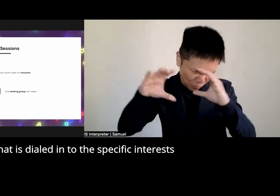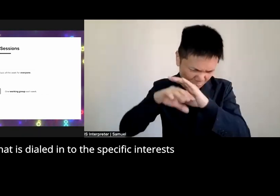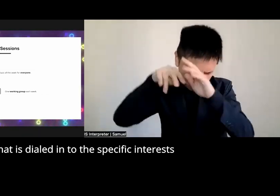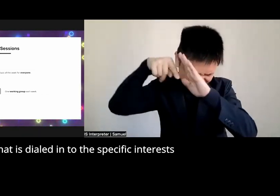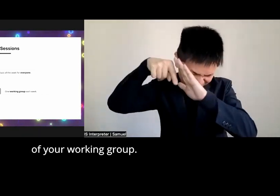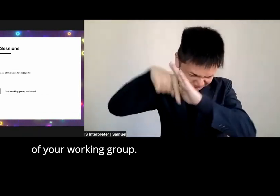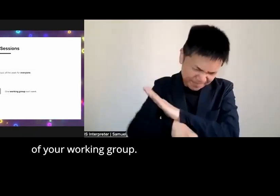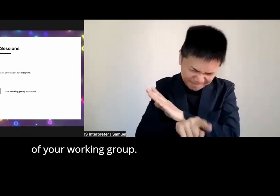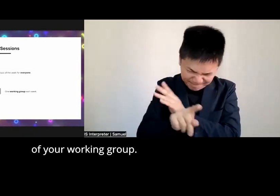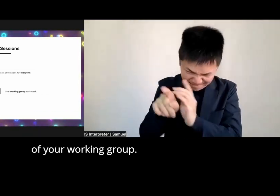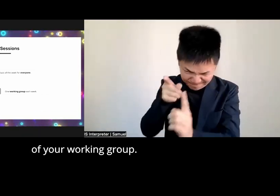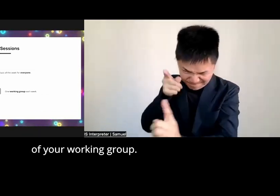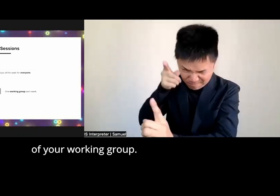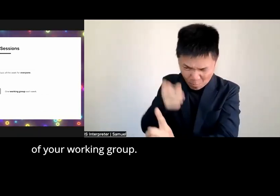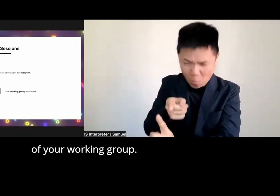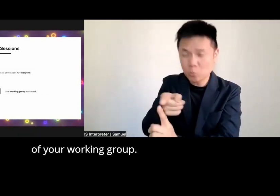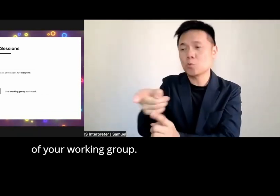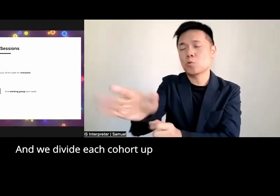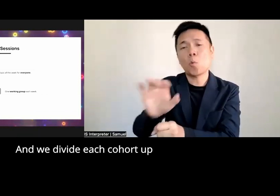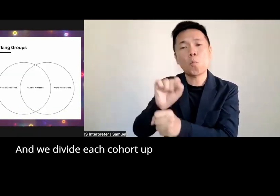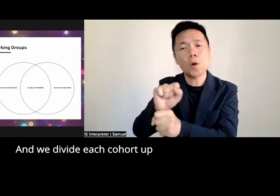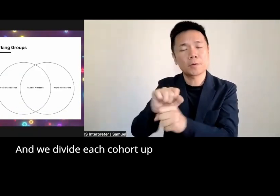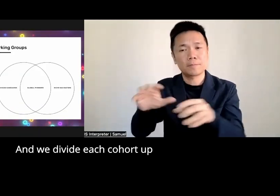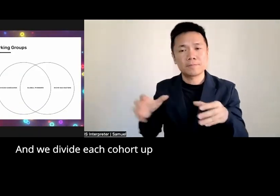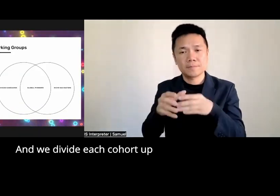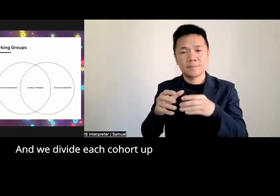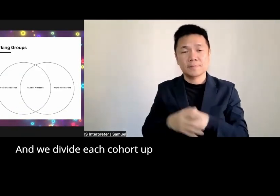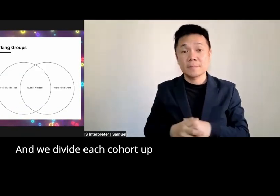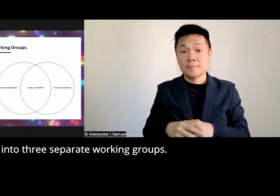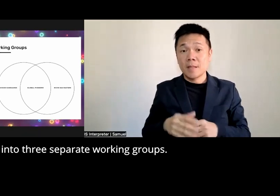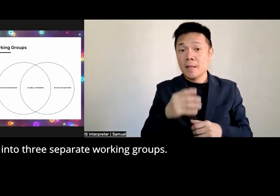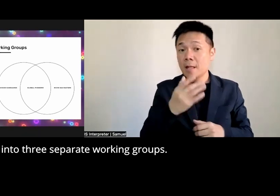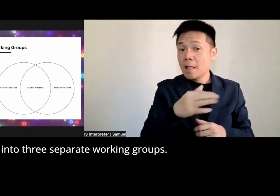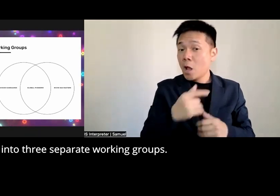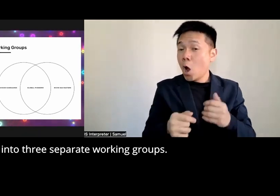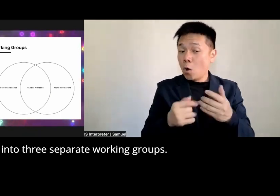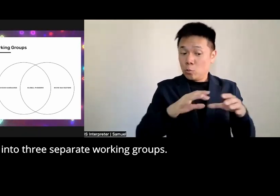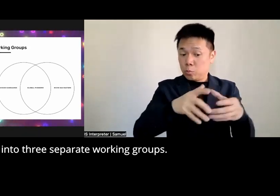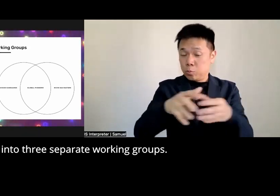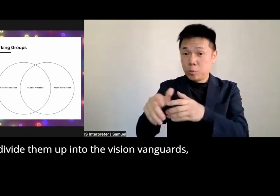interests of your working group and we divide each cohort up into three separate working groups we